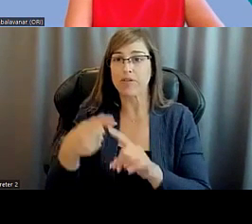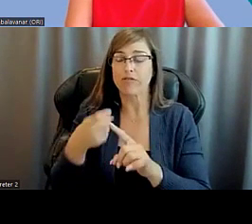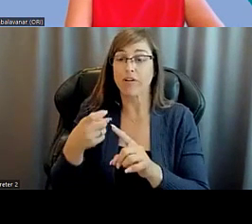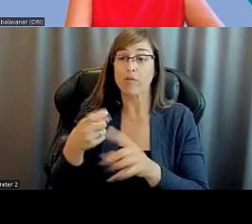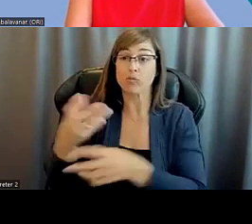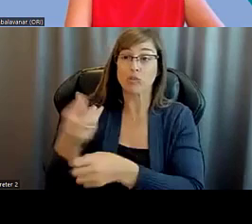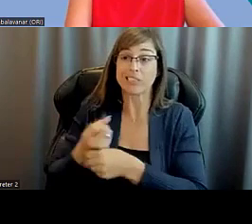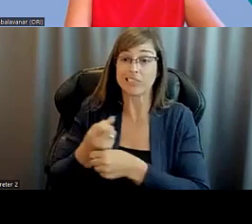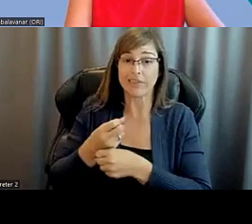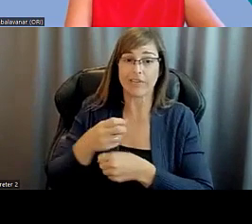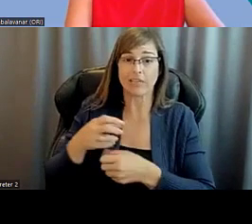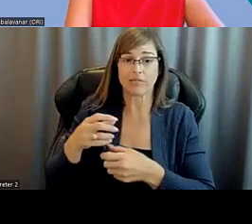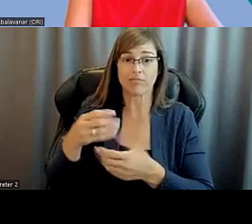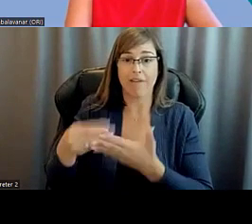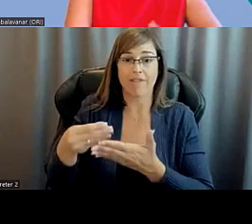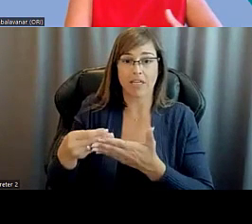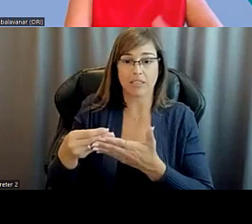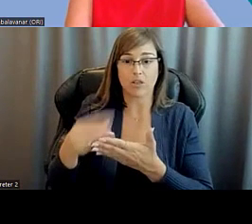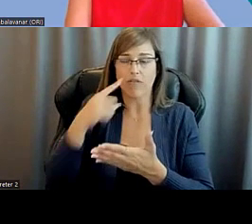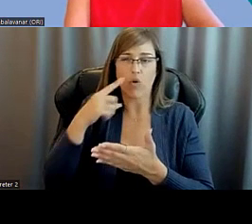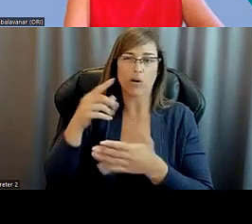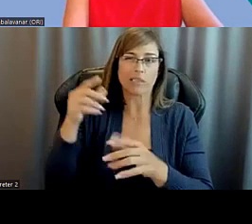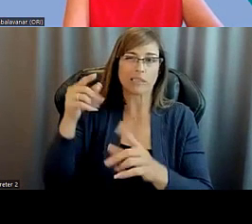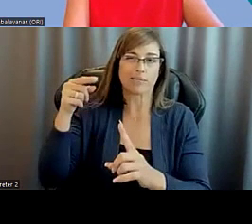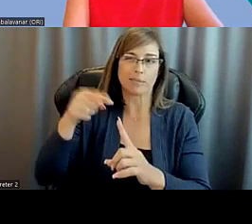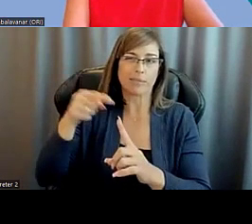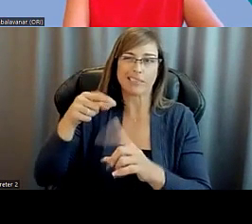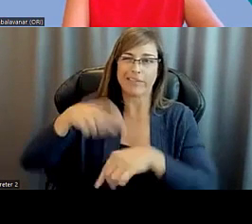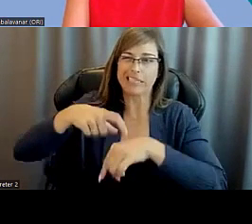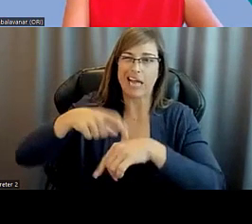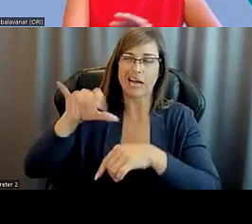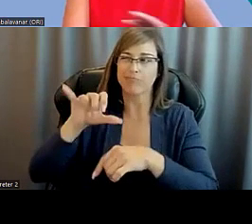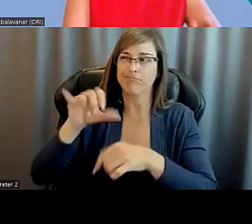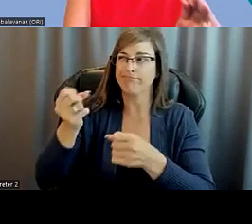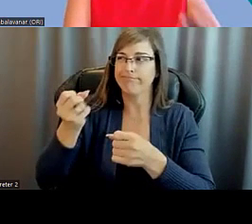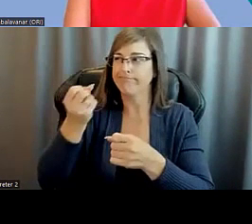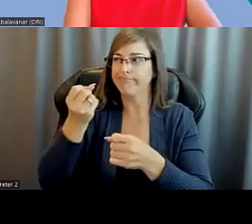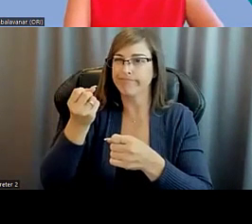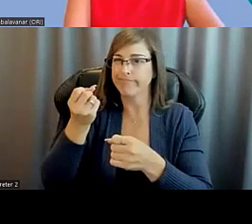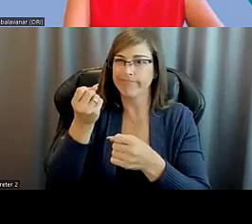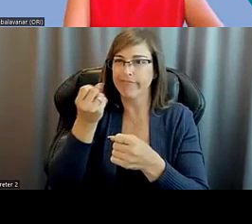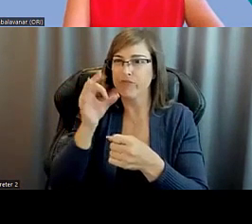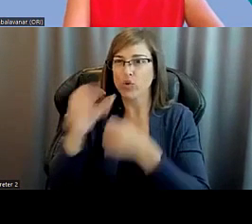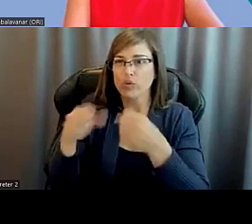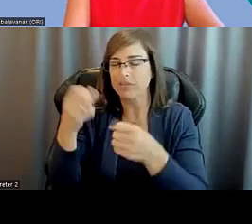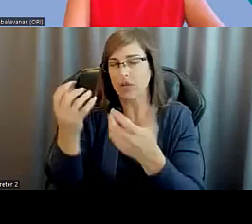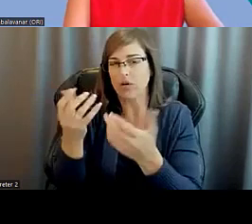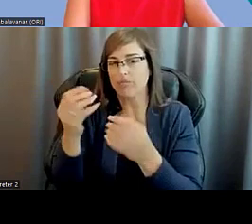for a certain amount of time or number of years. And all ORI findings are published